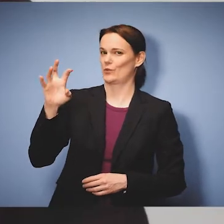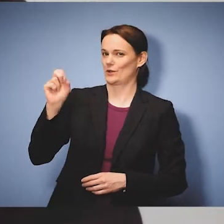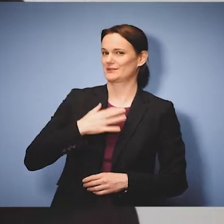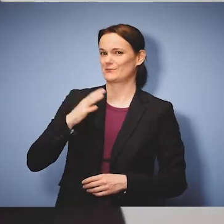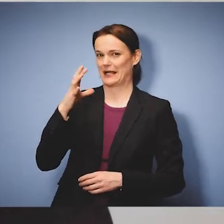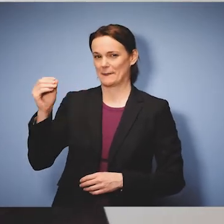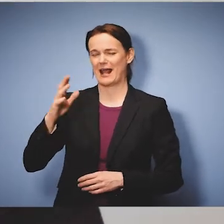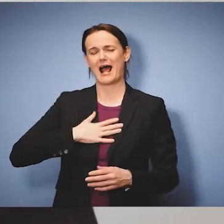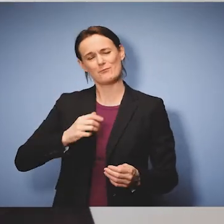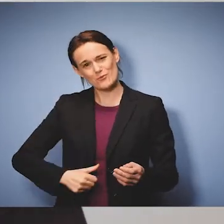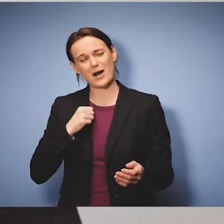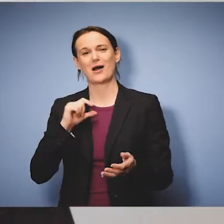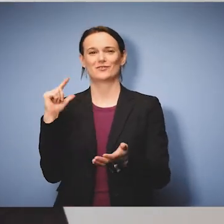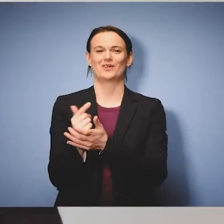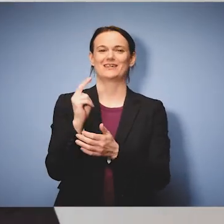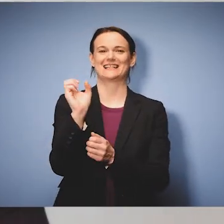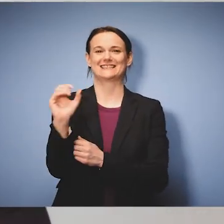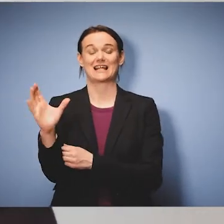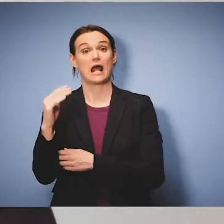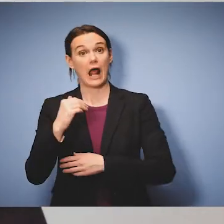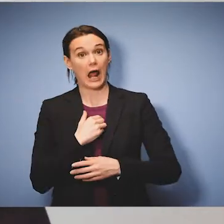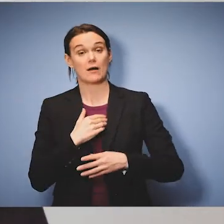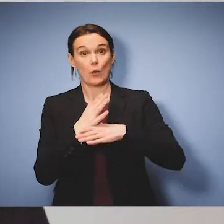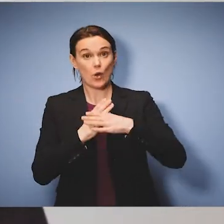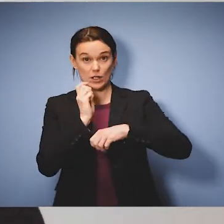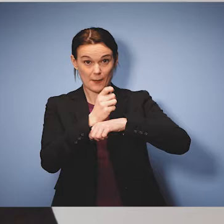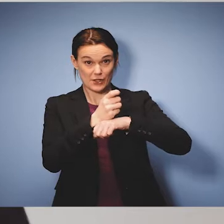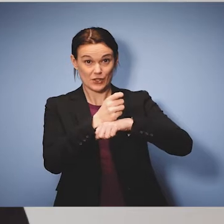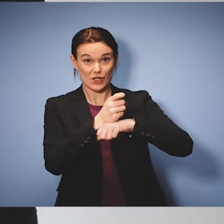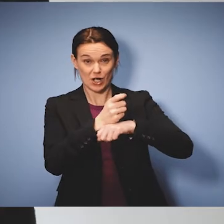And although I am a trained carpenter, I am an avid believer in DIY.